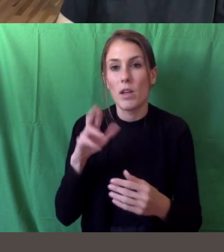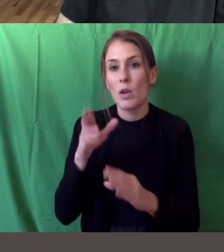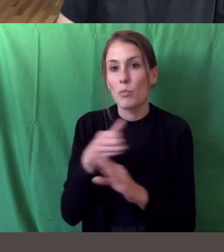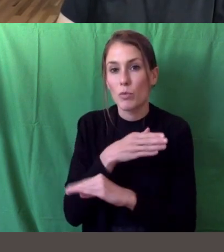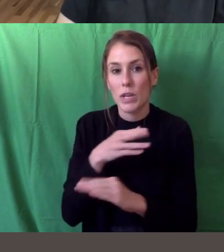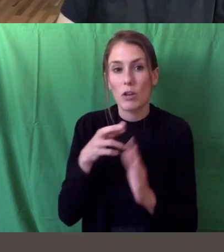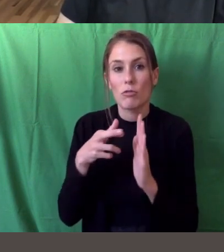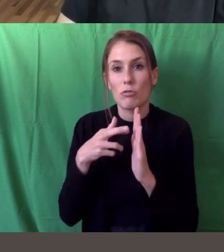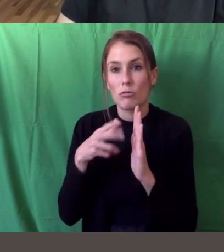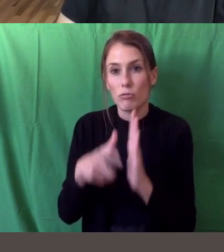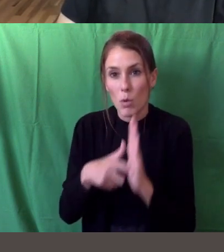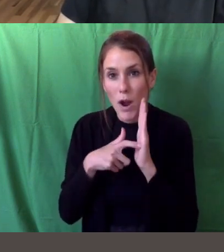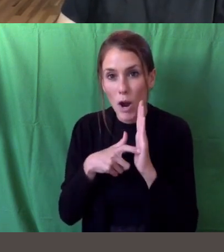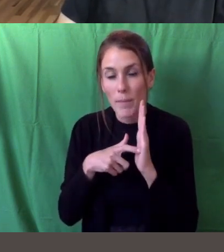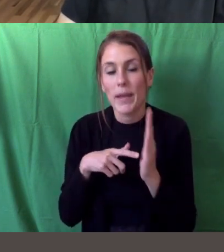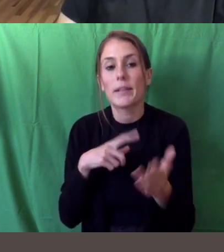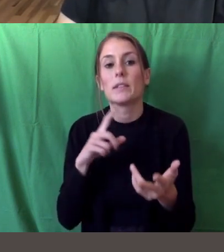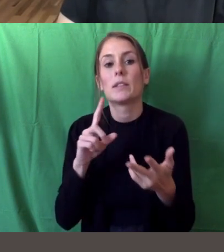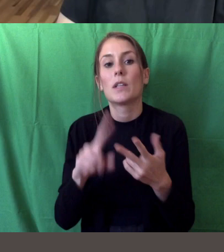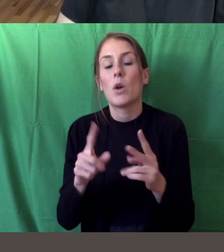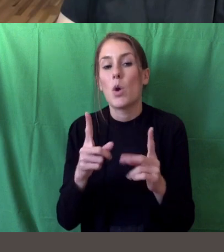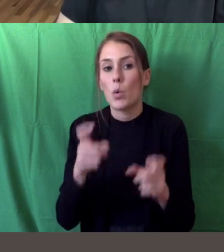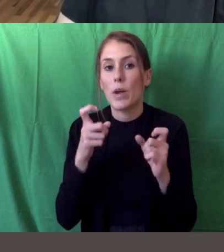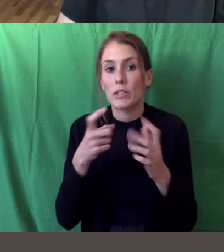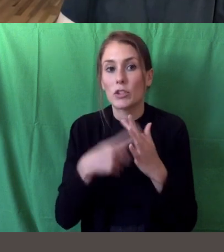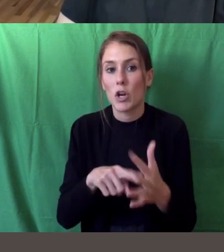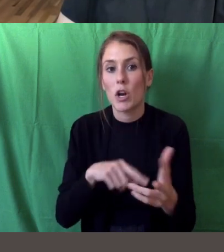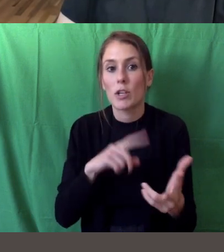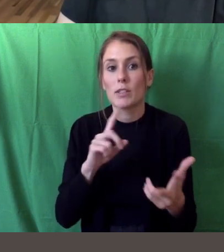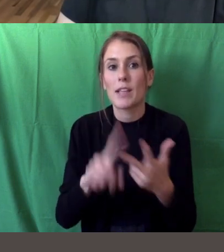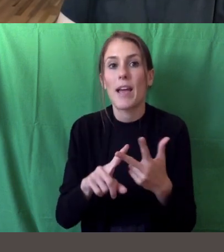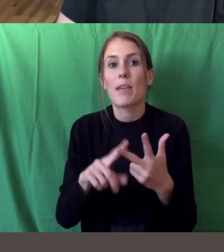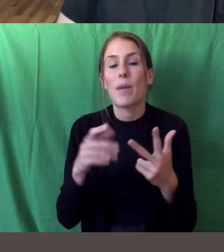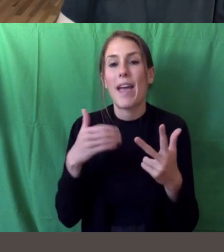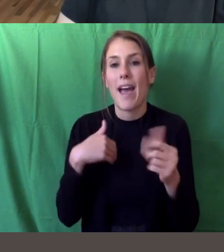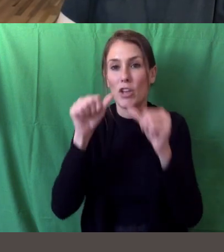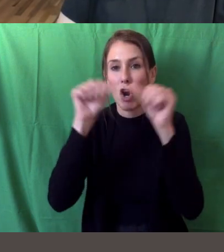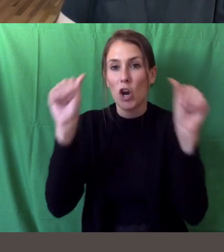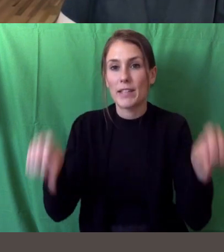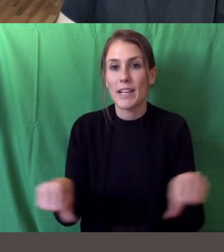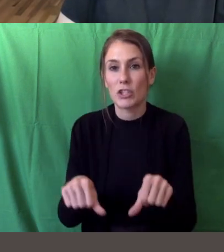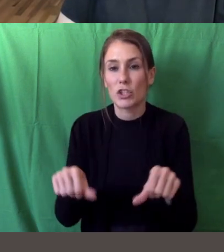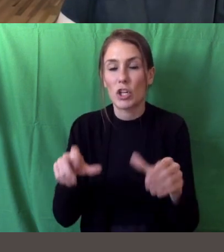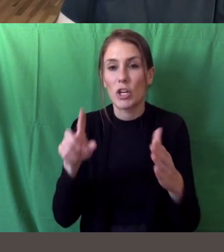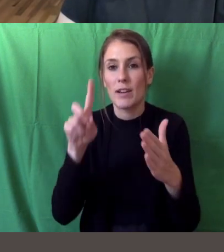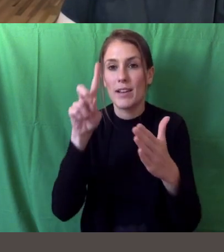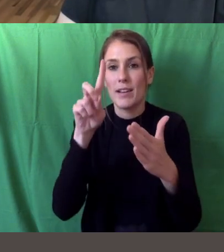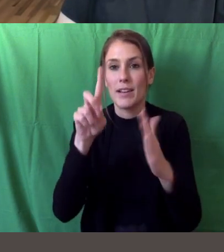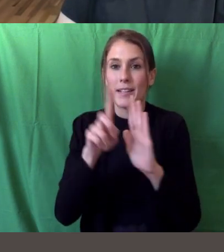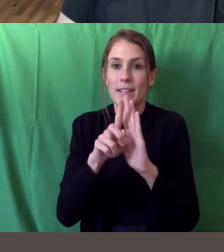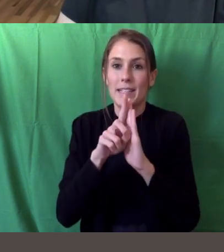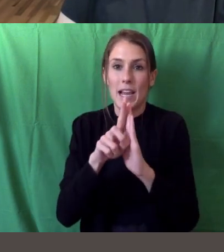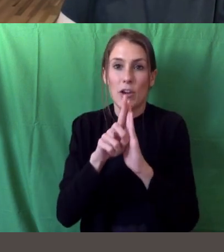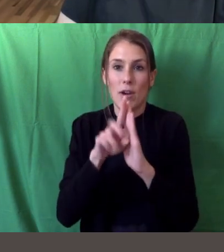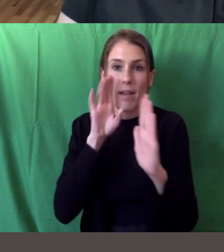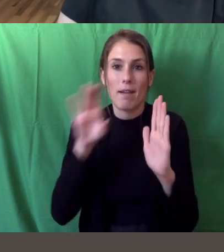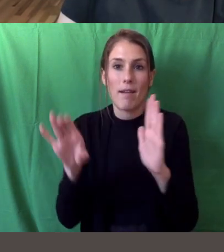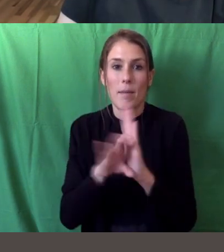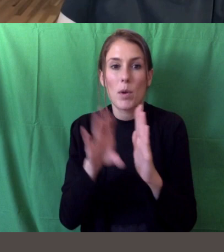to how to get started, which I'll show you in just a second. And then we have an application architecture diagram. And this kind of goes over what resources we're